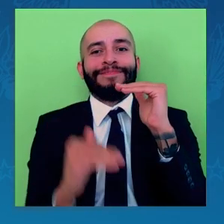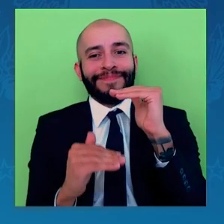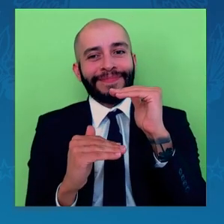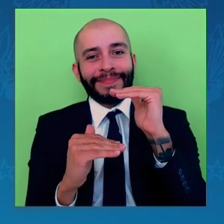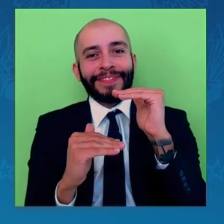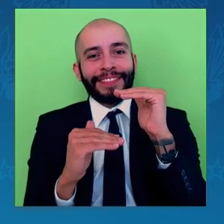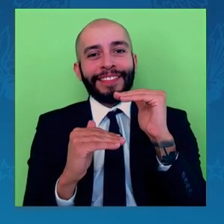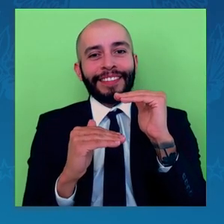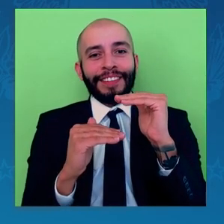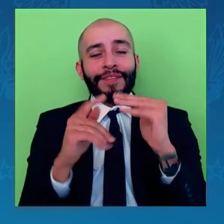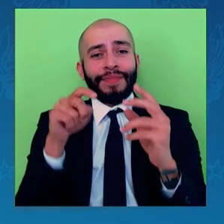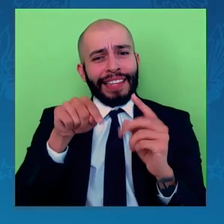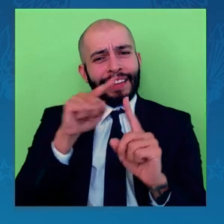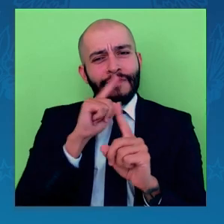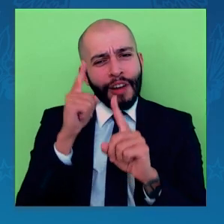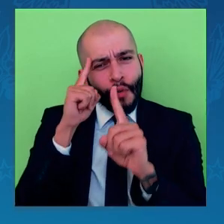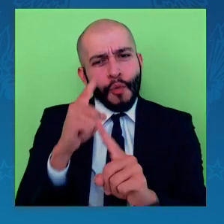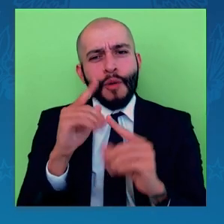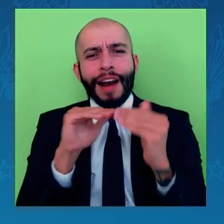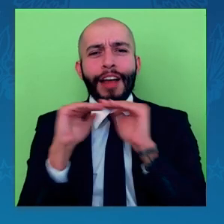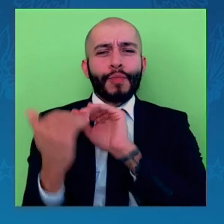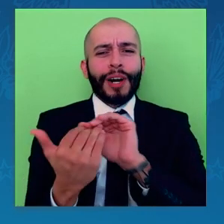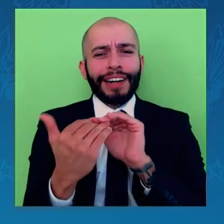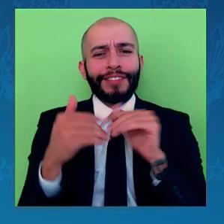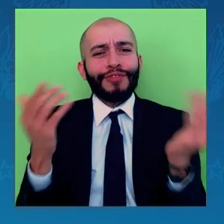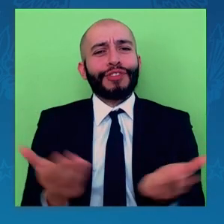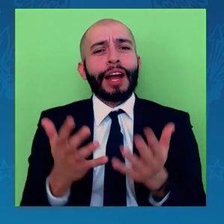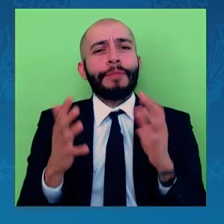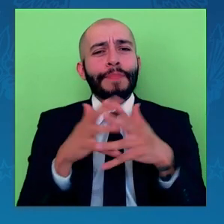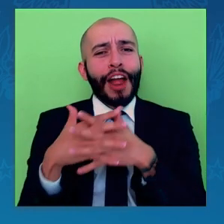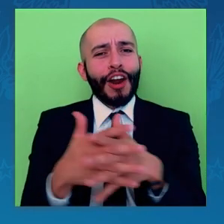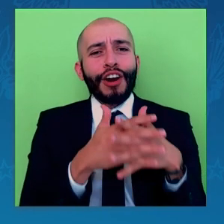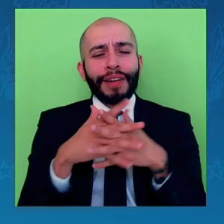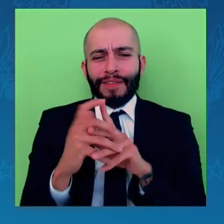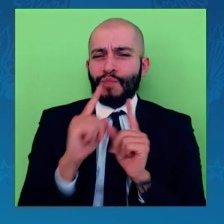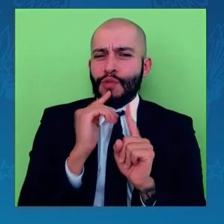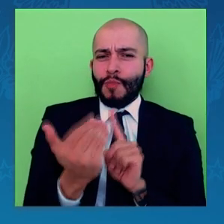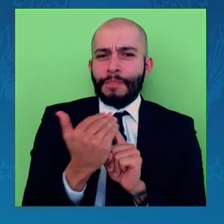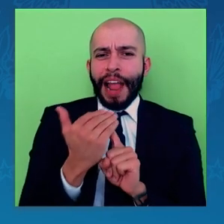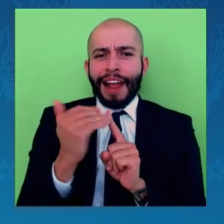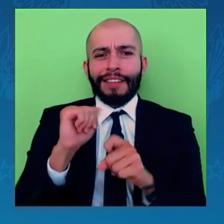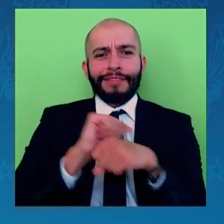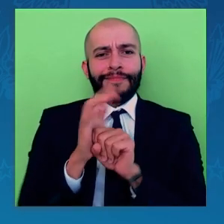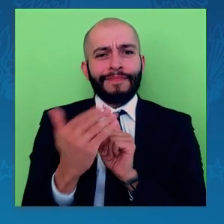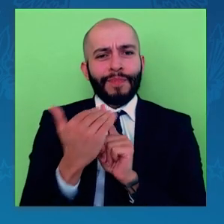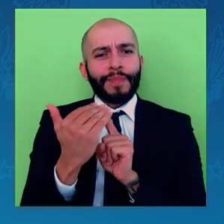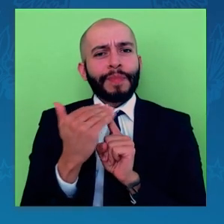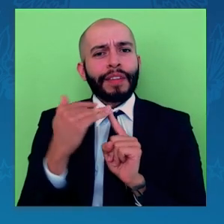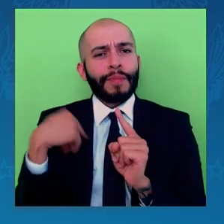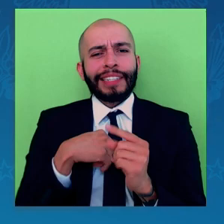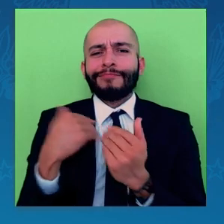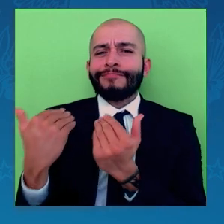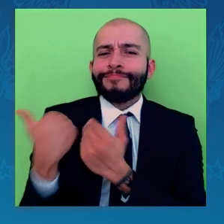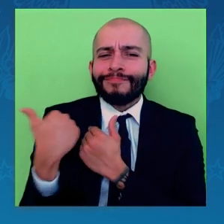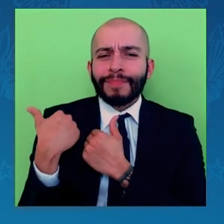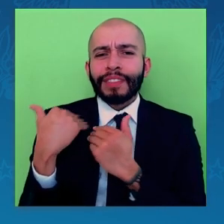that the health burdens in our society continue to disproportionately fall on the economically disadvantaged